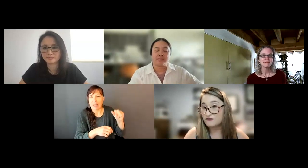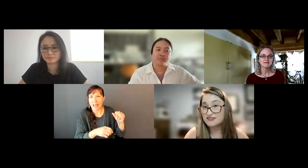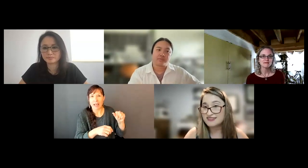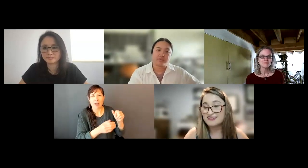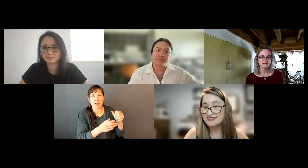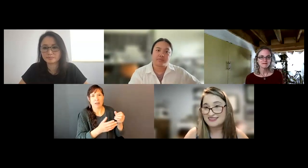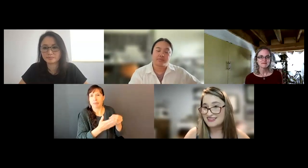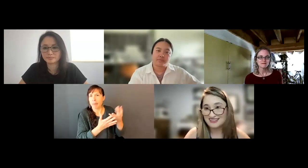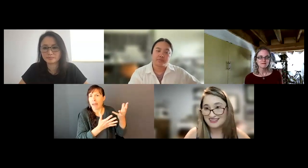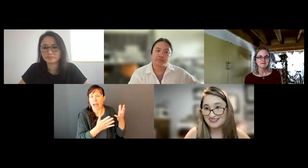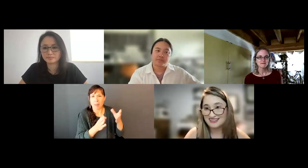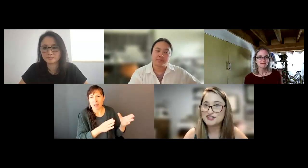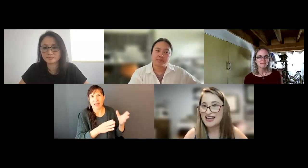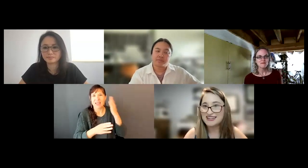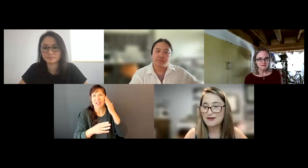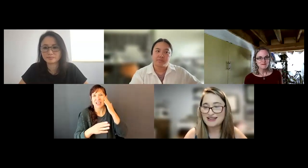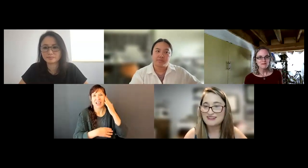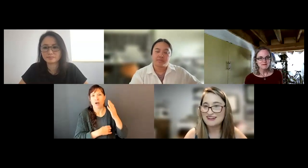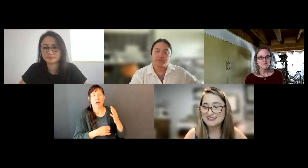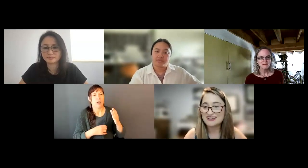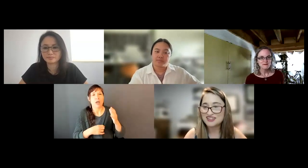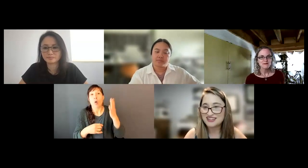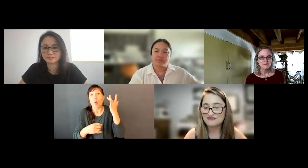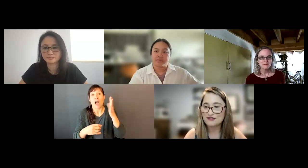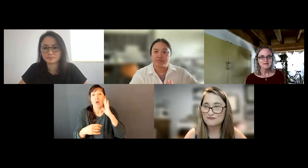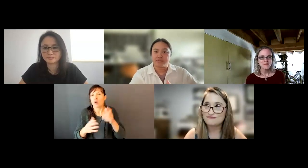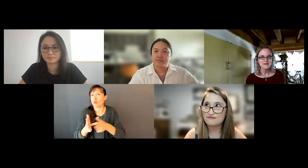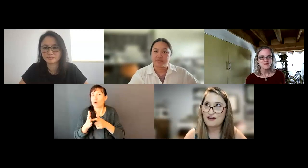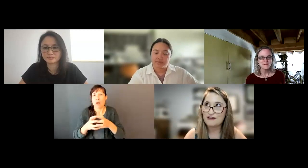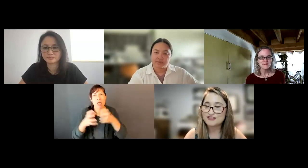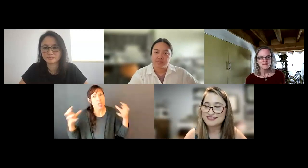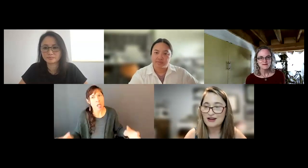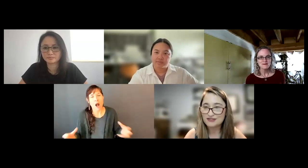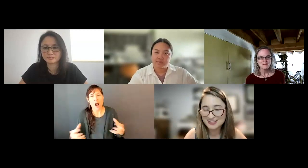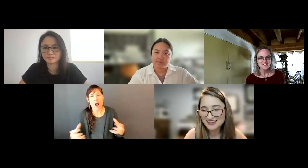versus the energy I'd expend on an Excel sheet for five or six hours.